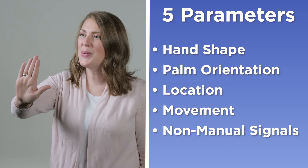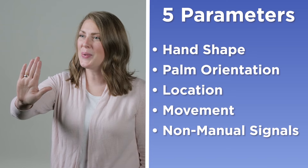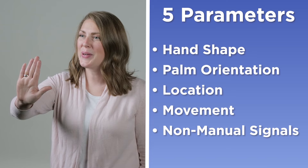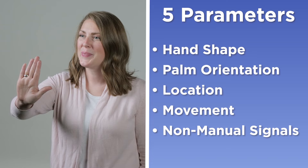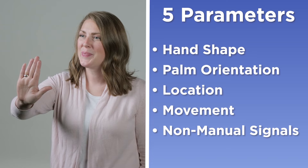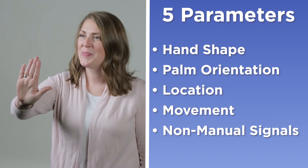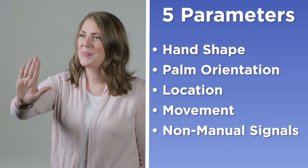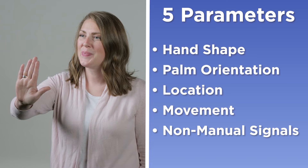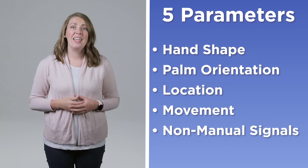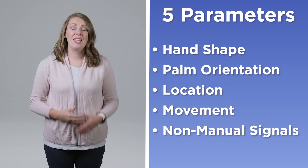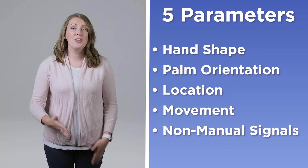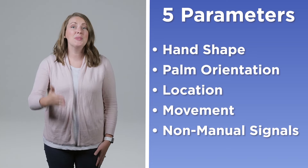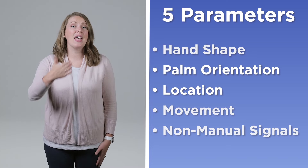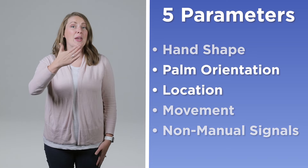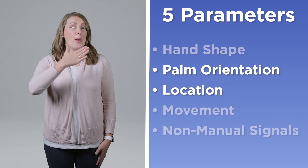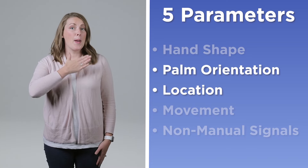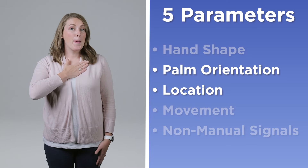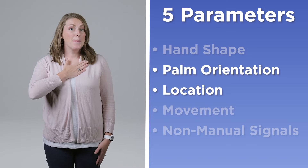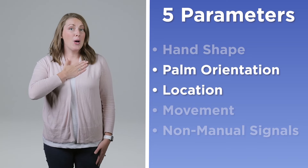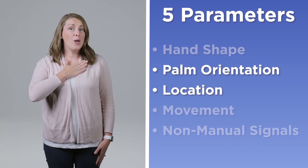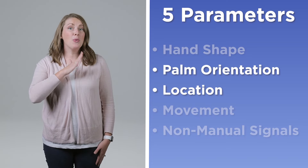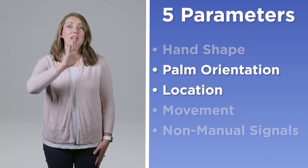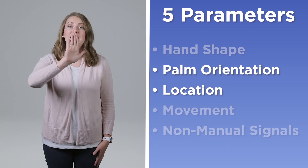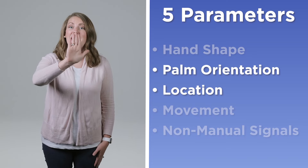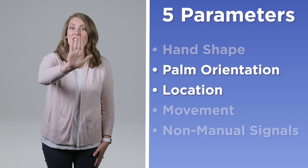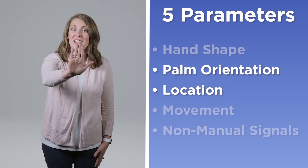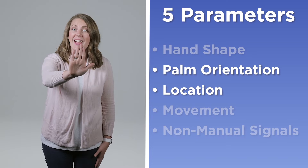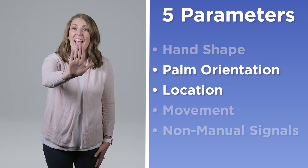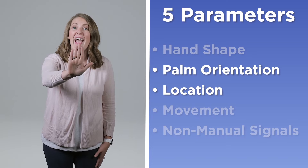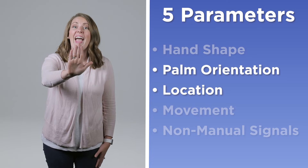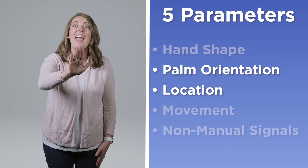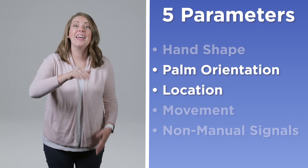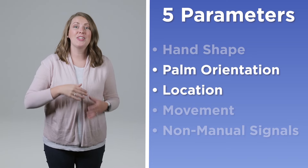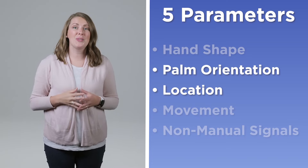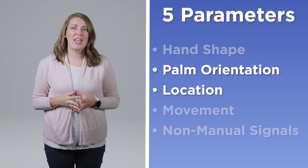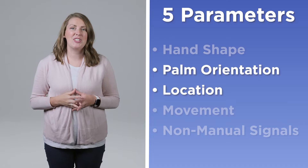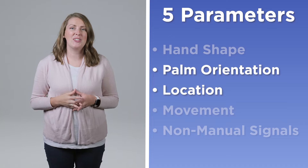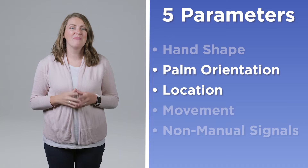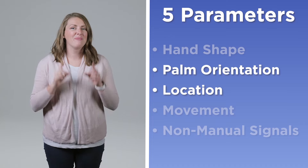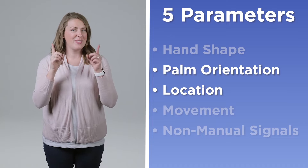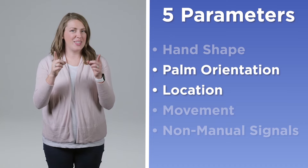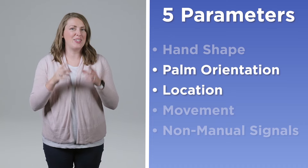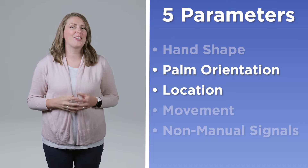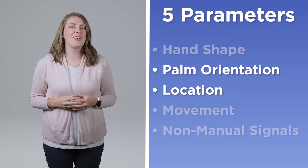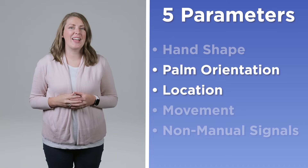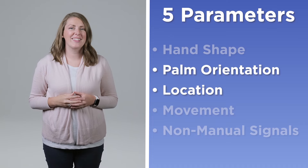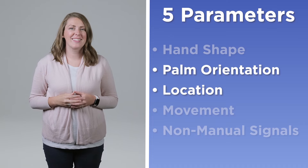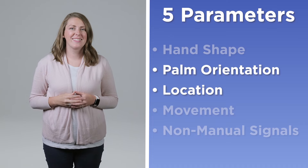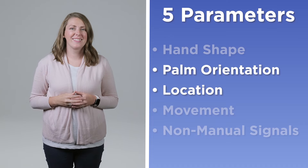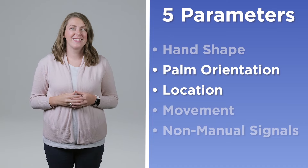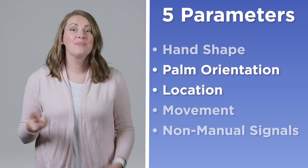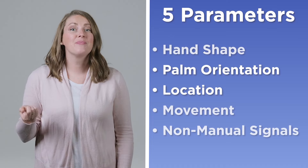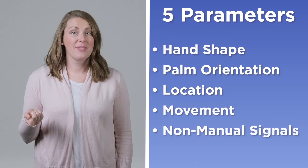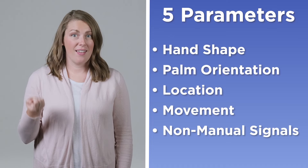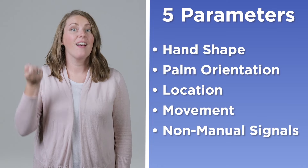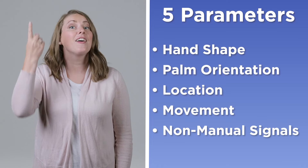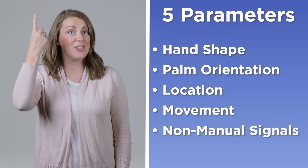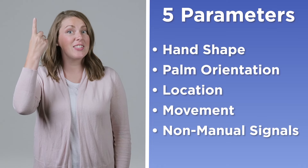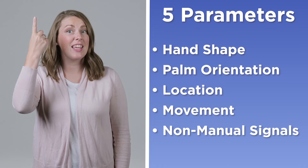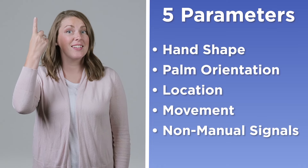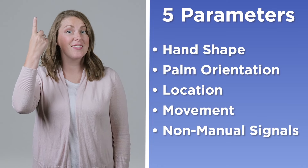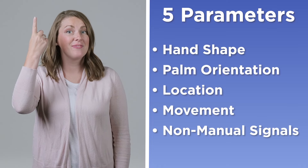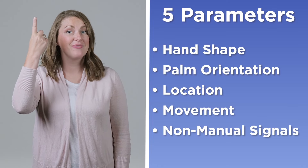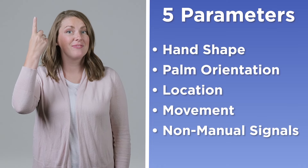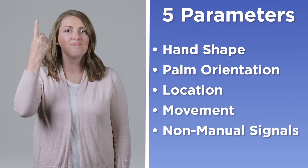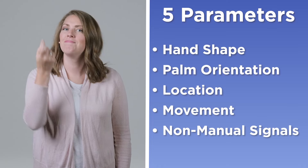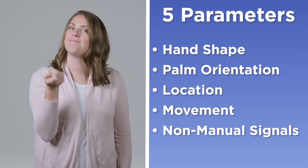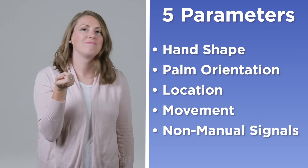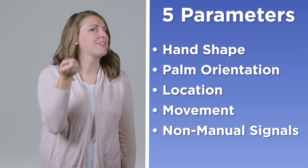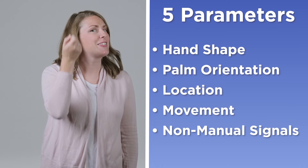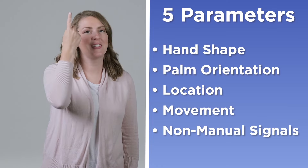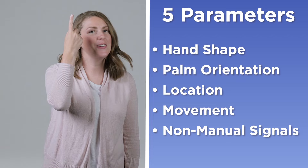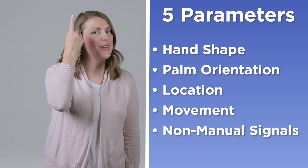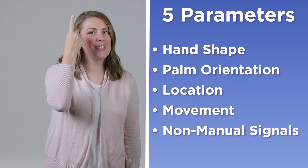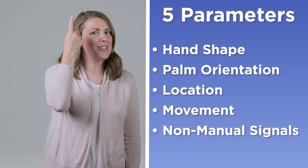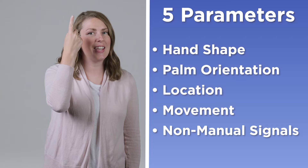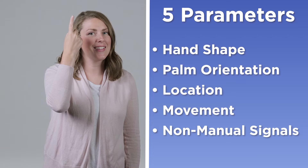your. If you said palm orientation and location, then you're correct. Understand, don't understand.